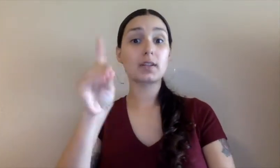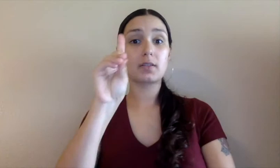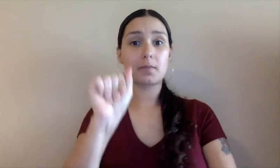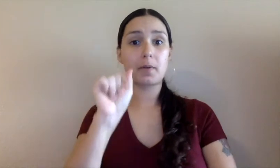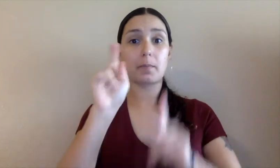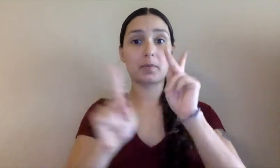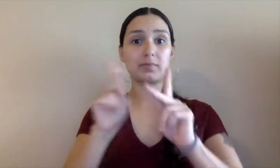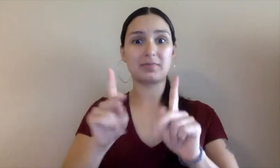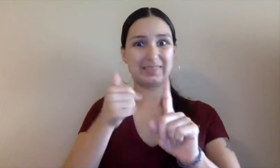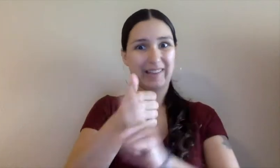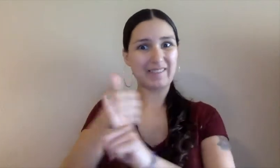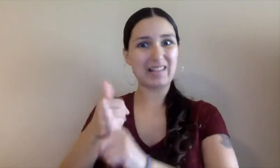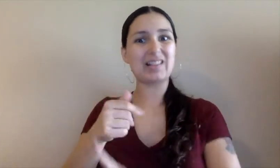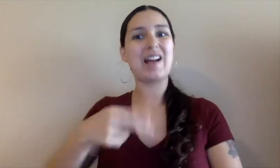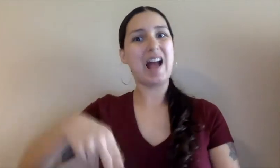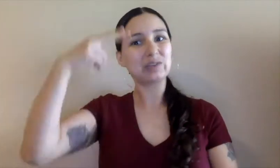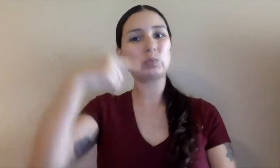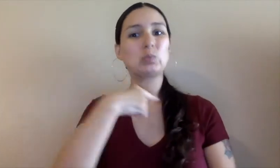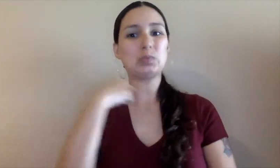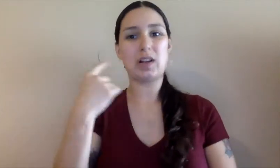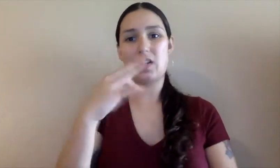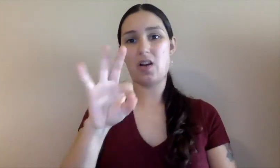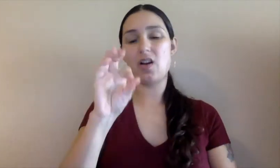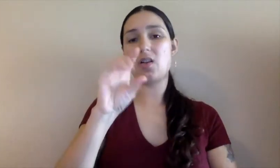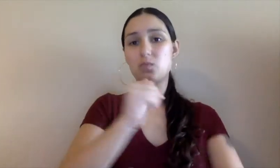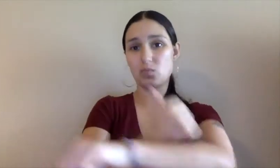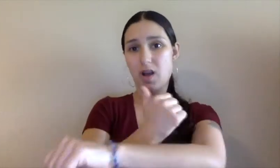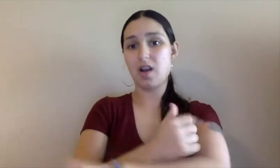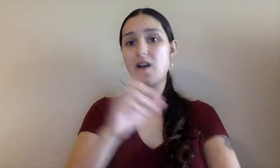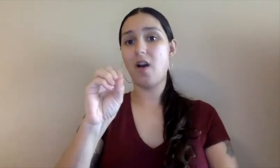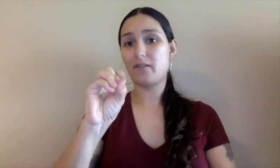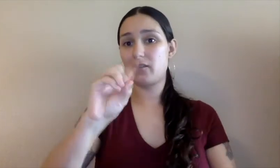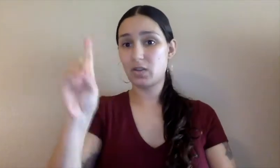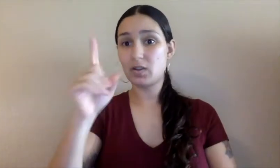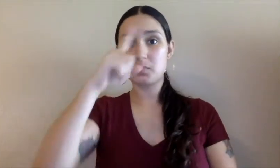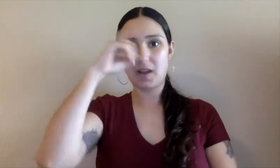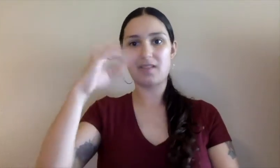Deaf/disabled people are at even higher risk of drug overdose